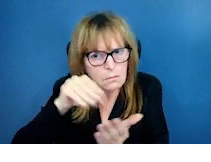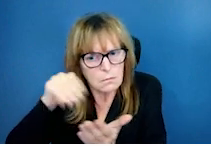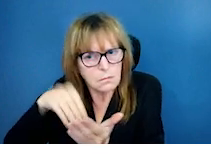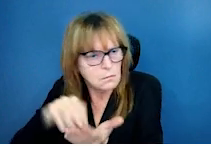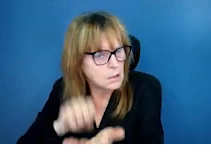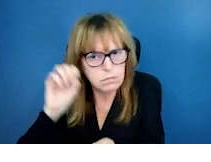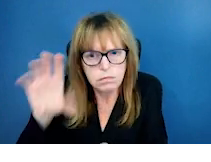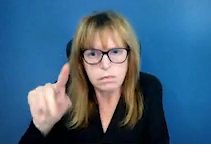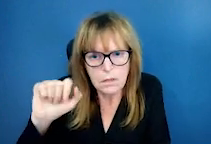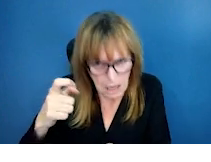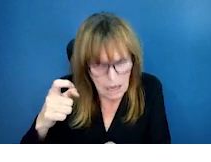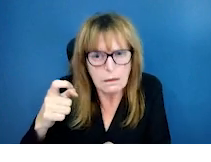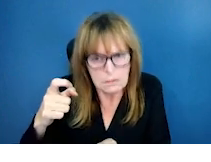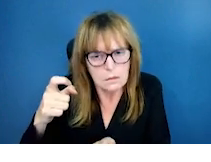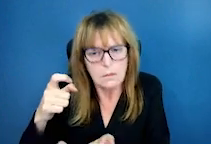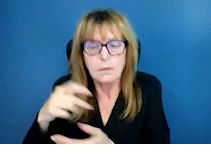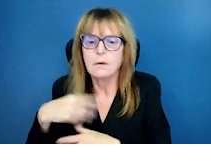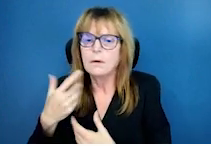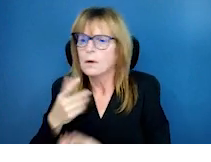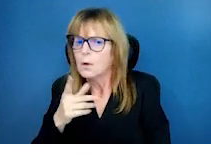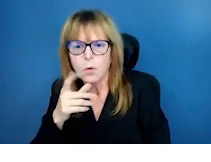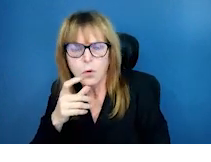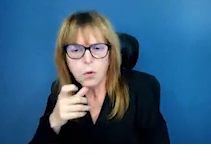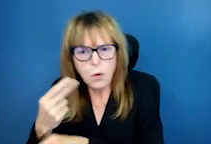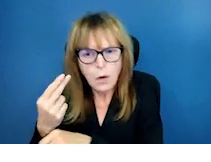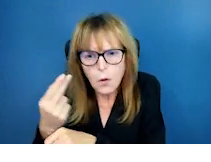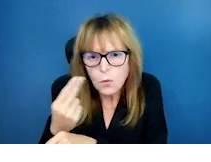submitted electronically through EFILE and those printed and mailed.